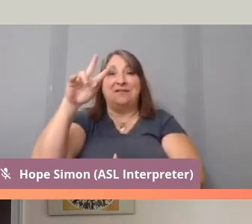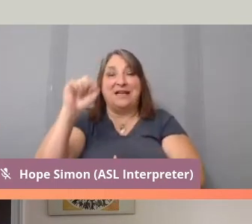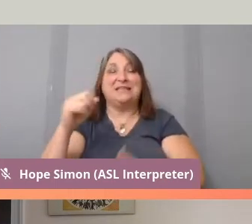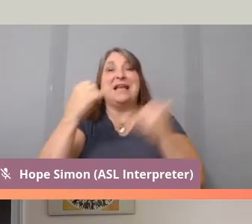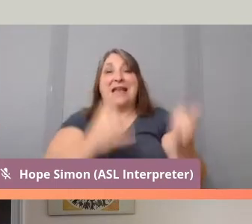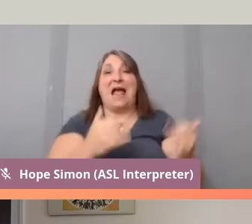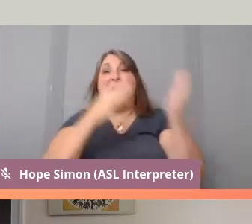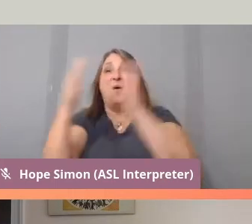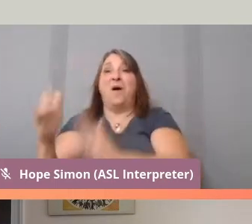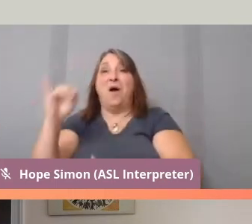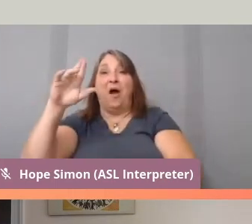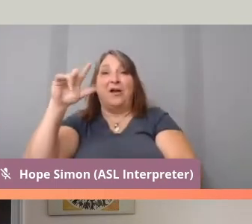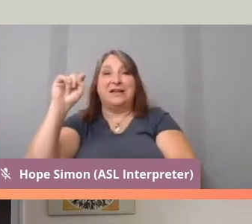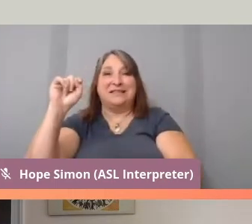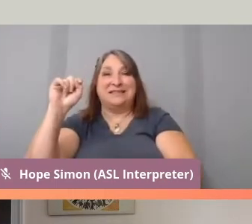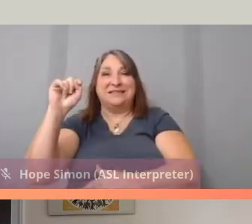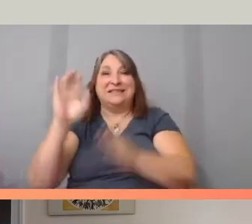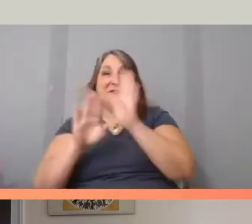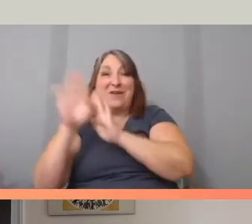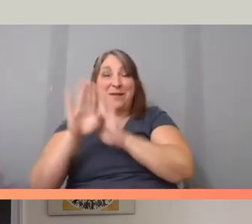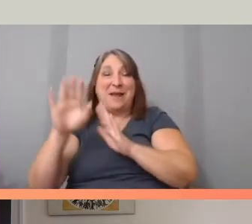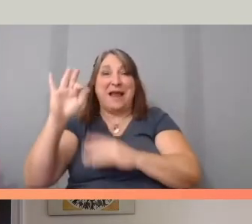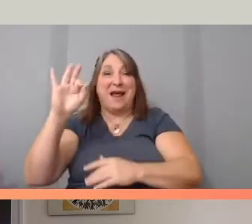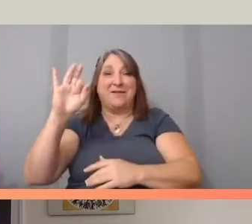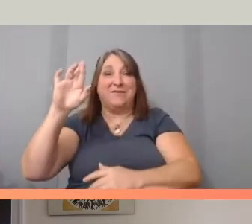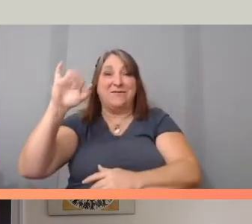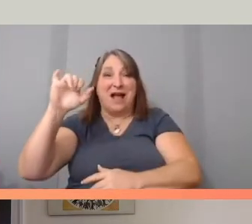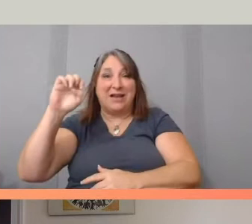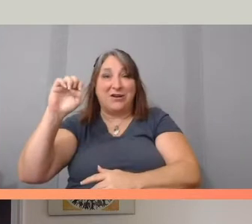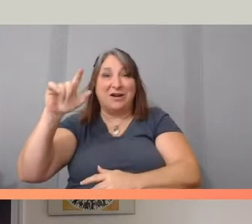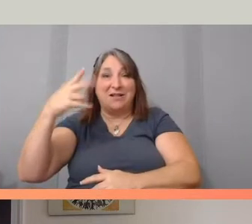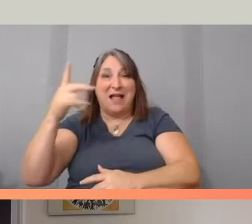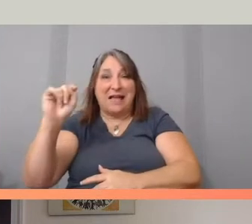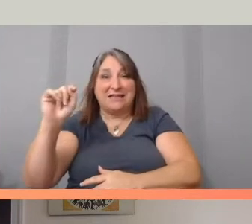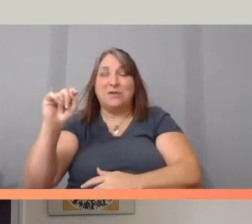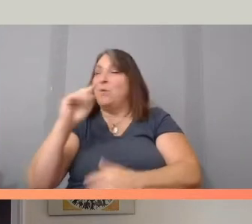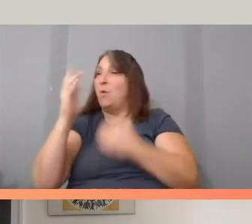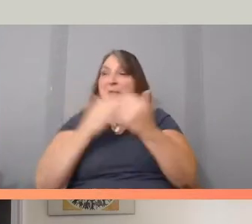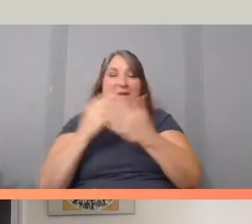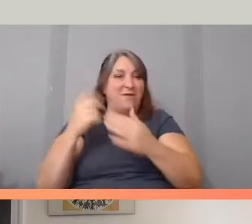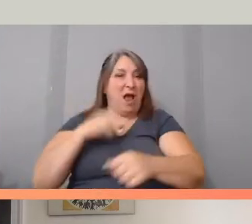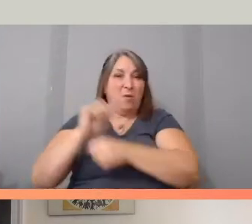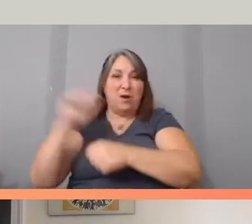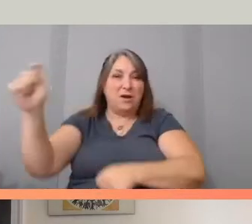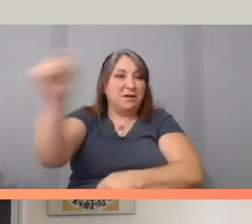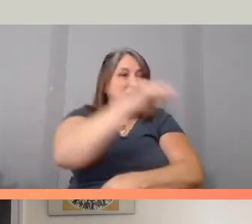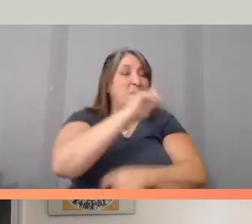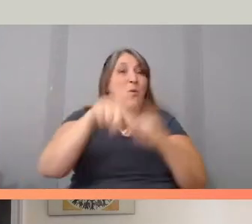And I think that wherever I was, when I was working institutionally within public media,